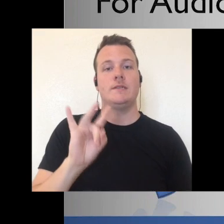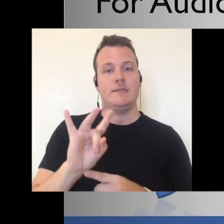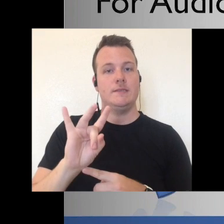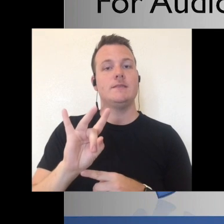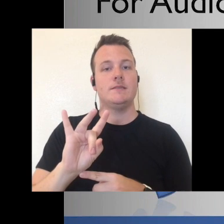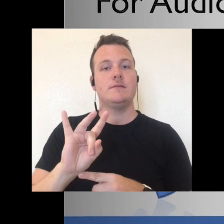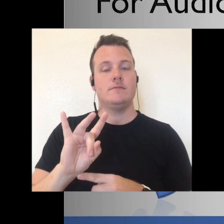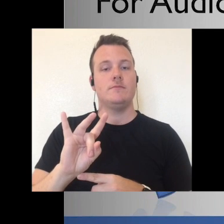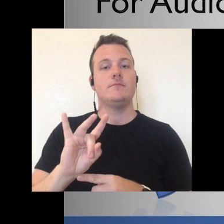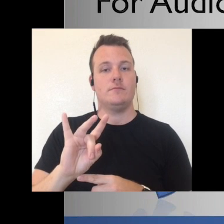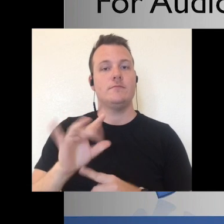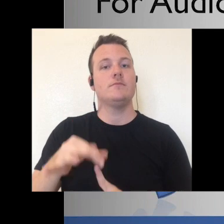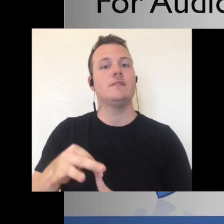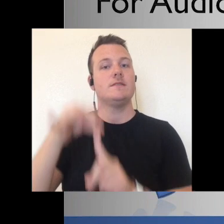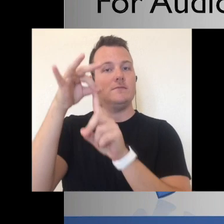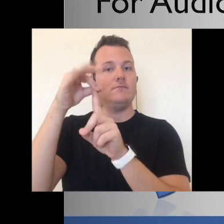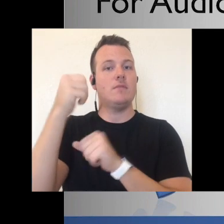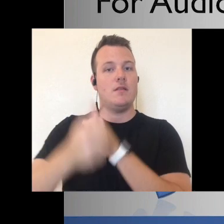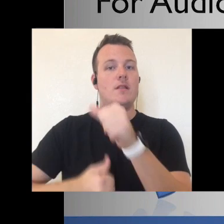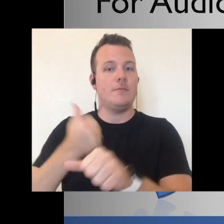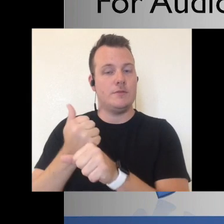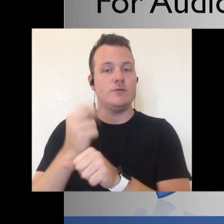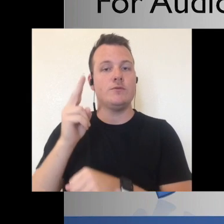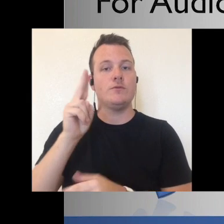distinguished alumnus of the University of